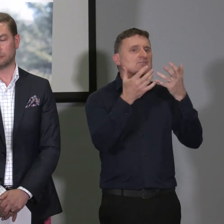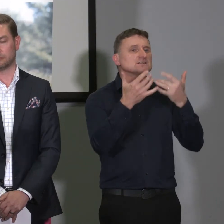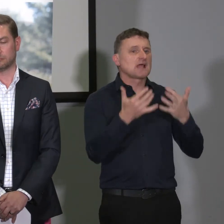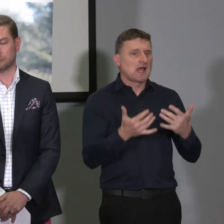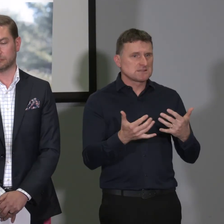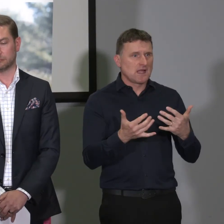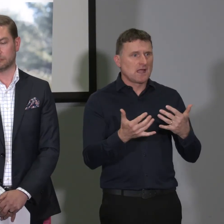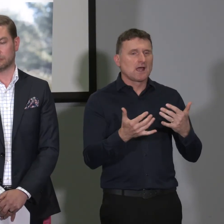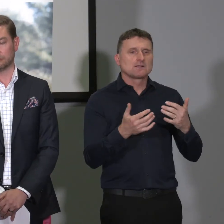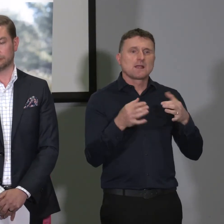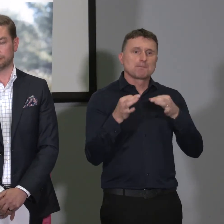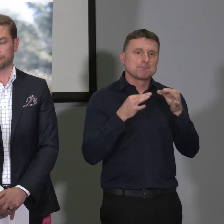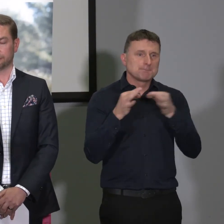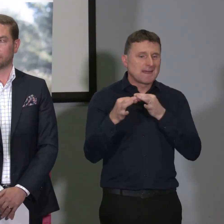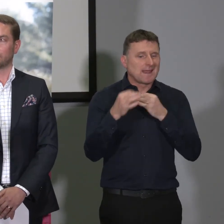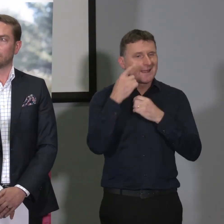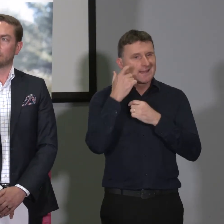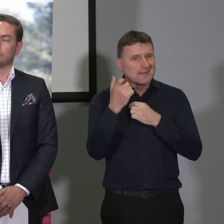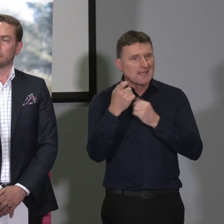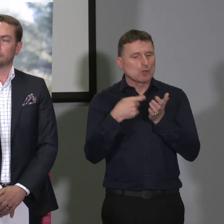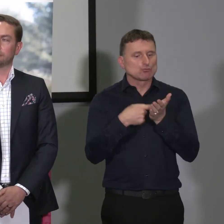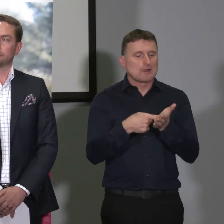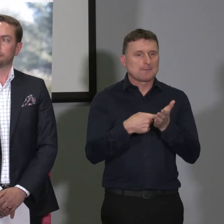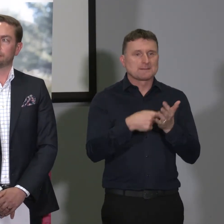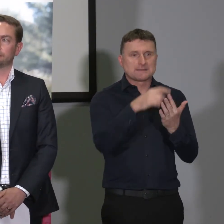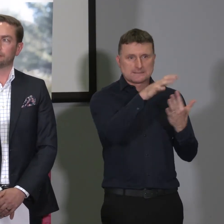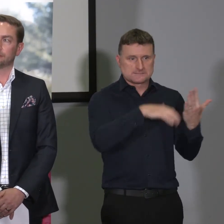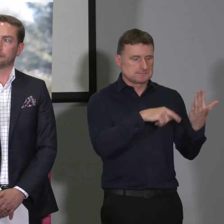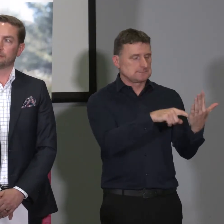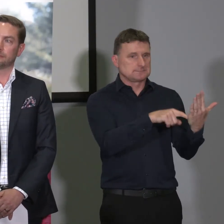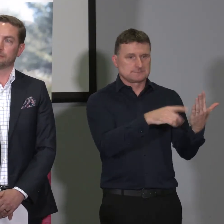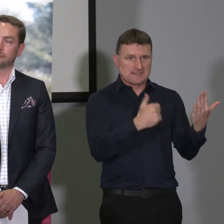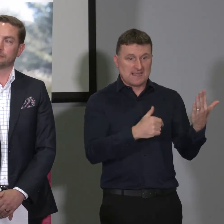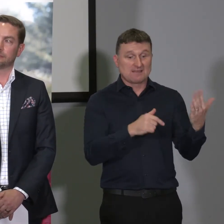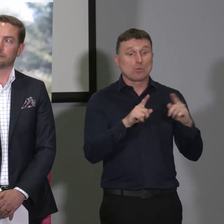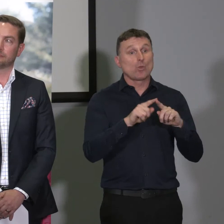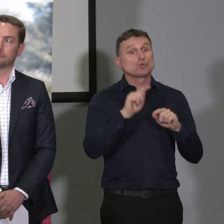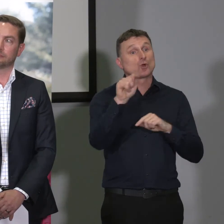data on the progress on planned care. As you may be